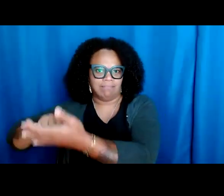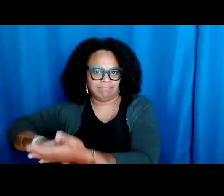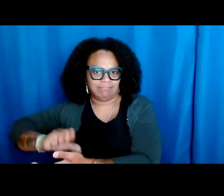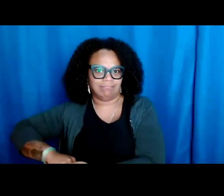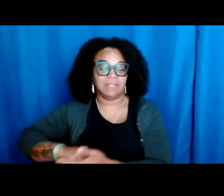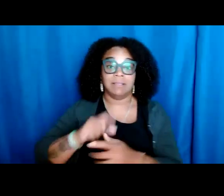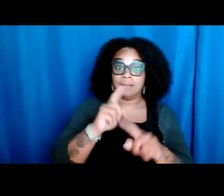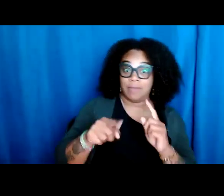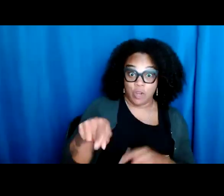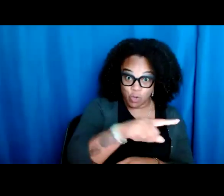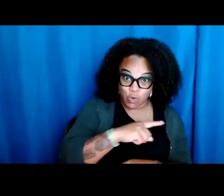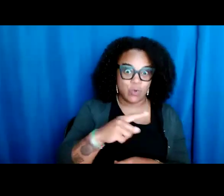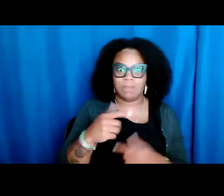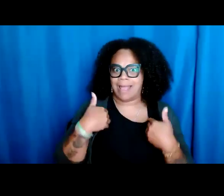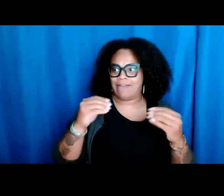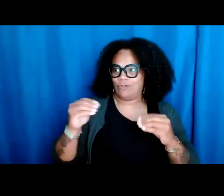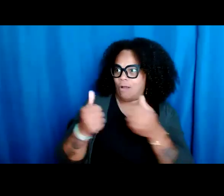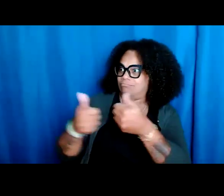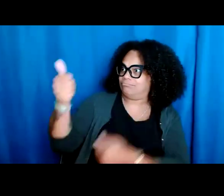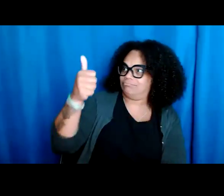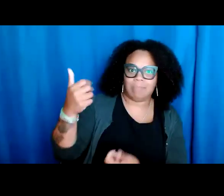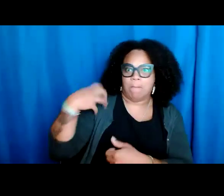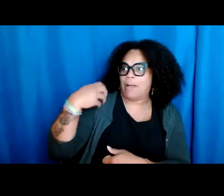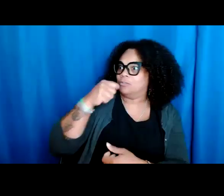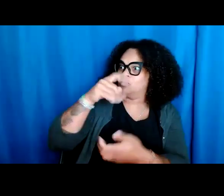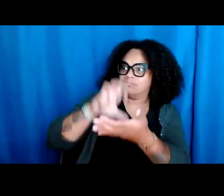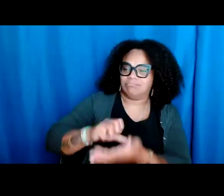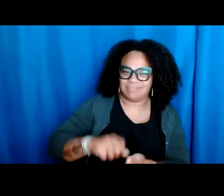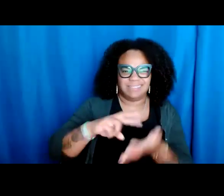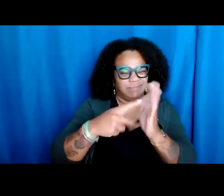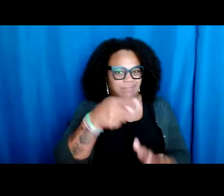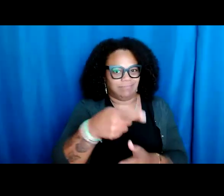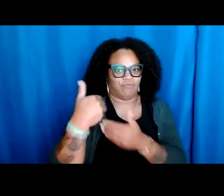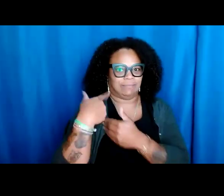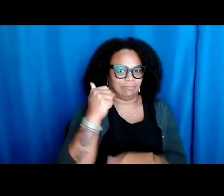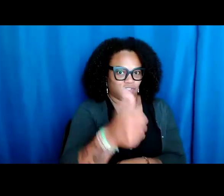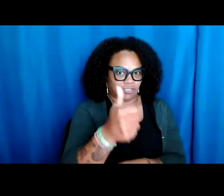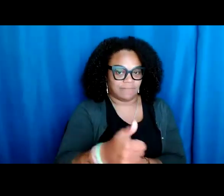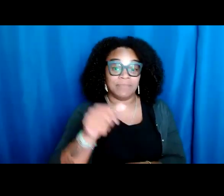employer to help you with those payments. If your Net Profit from your business is